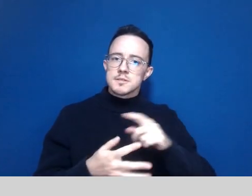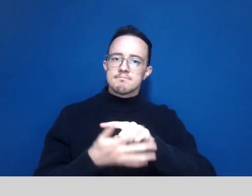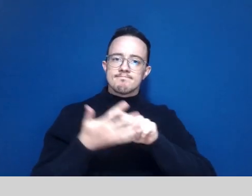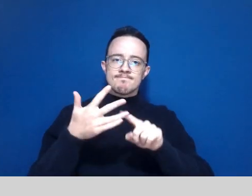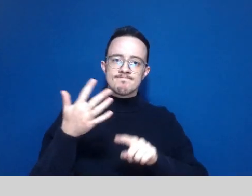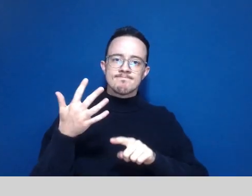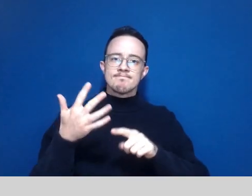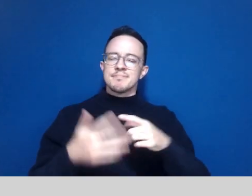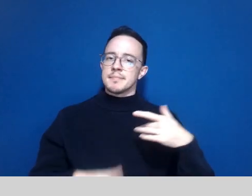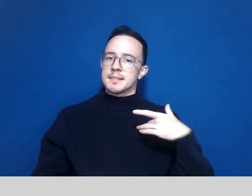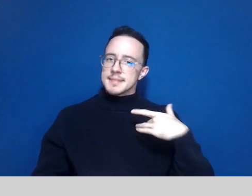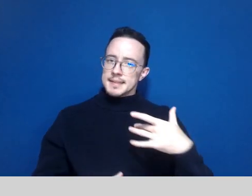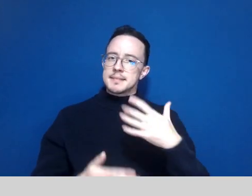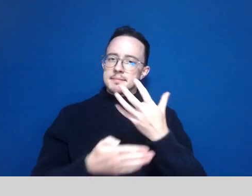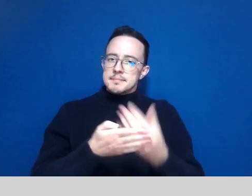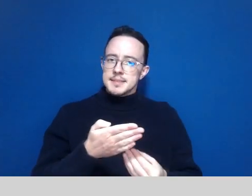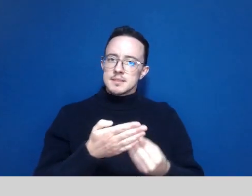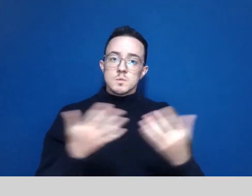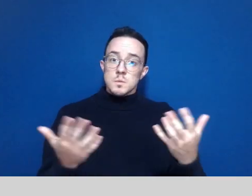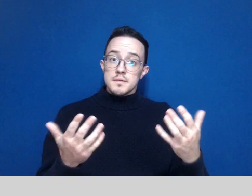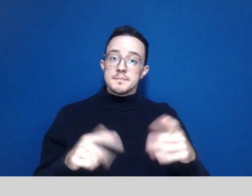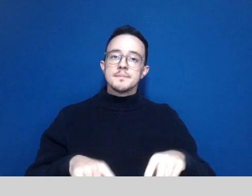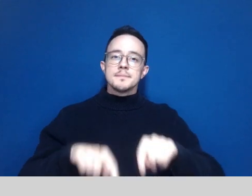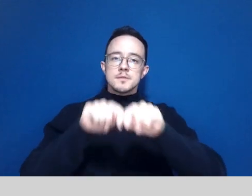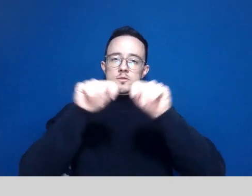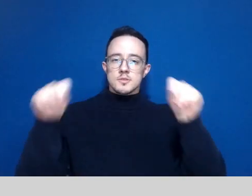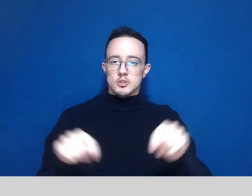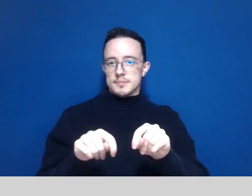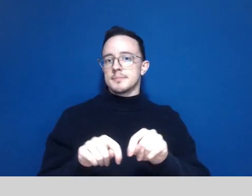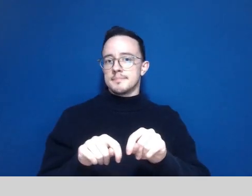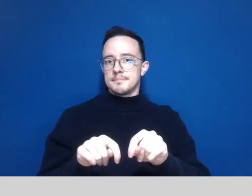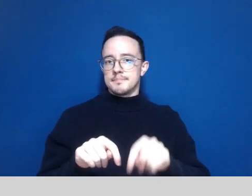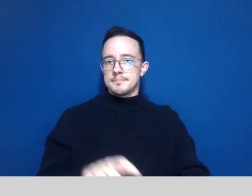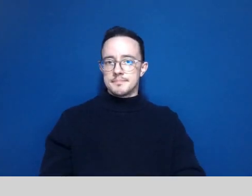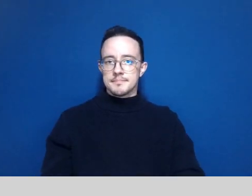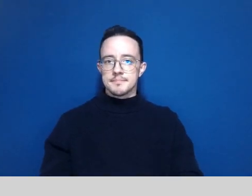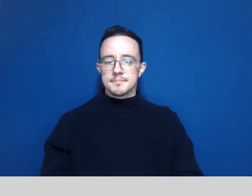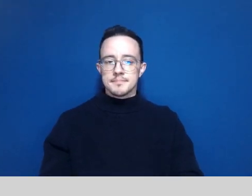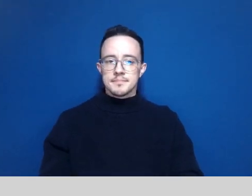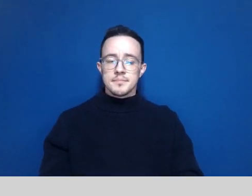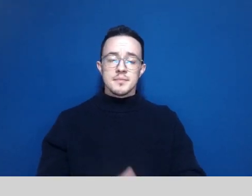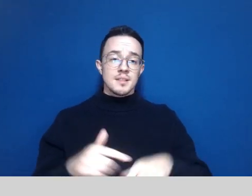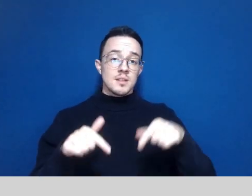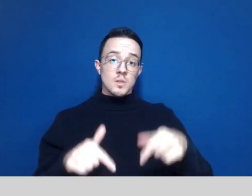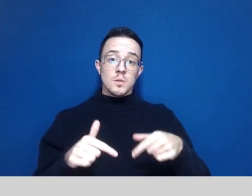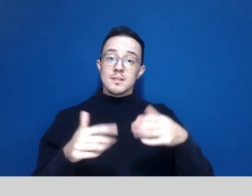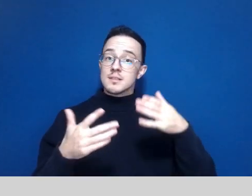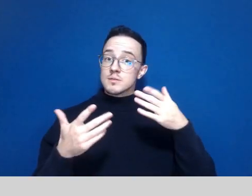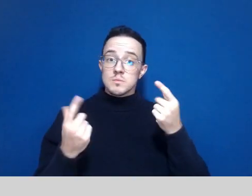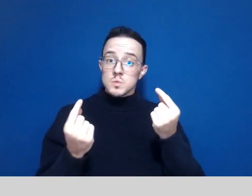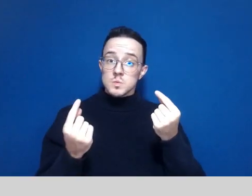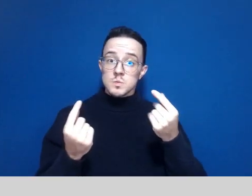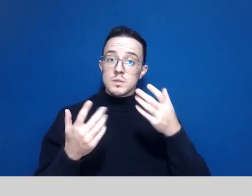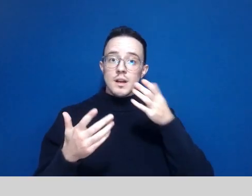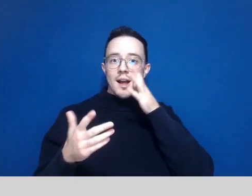This talk is really going to explain how I not only transcribed this exact talk,